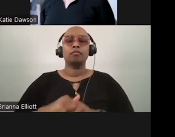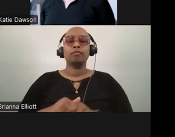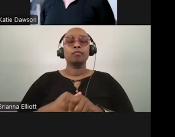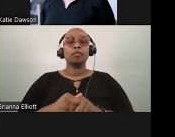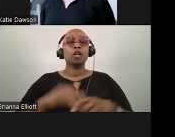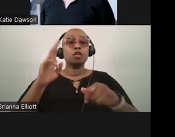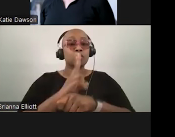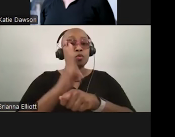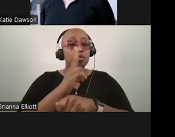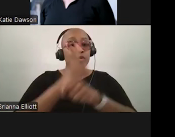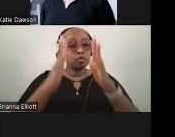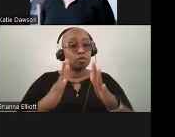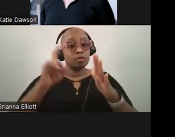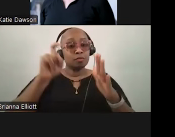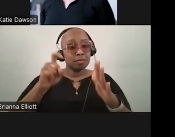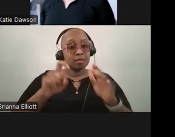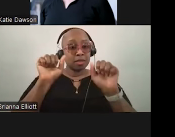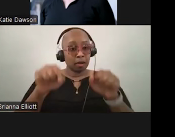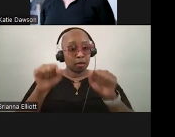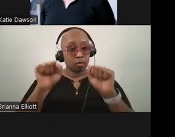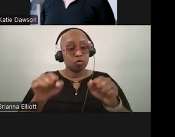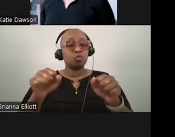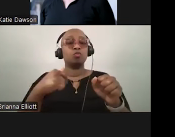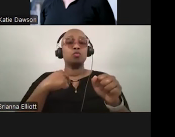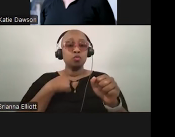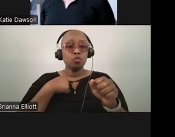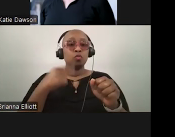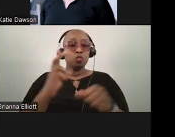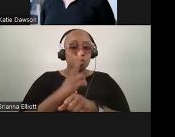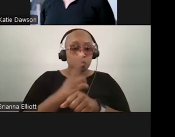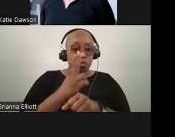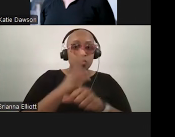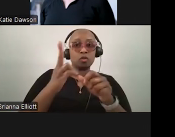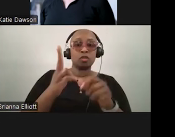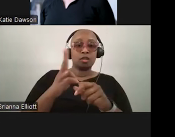It has to be understandable. The content and navigation must be clear and predictable and